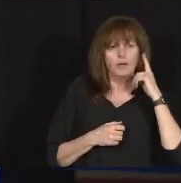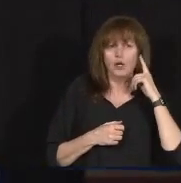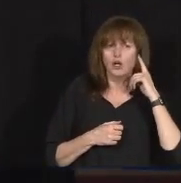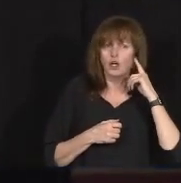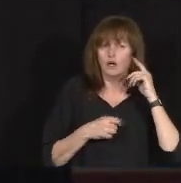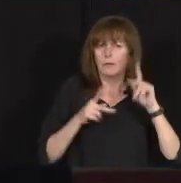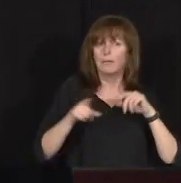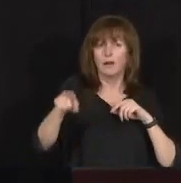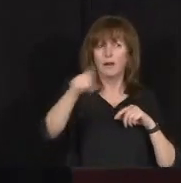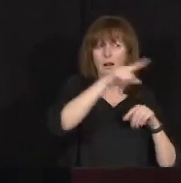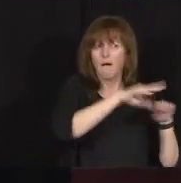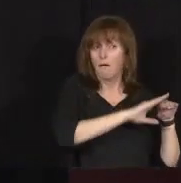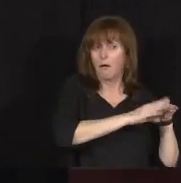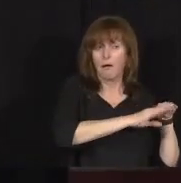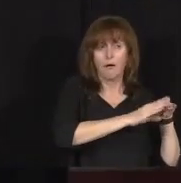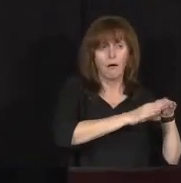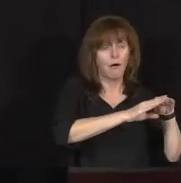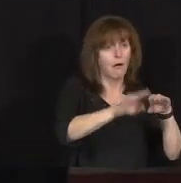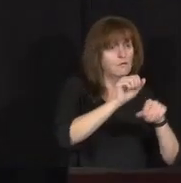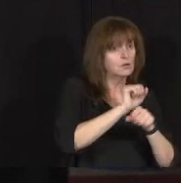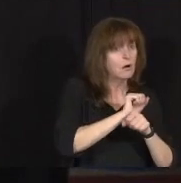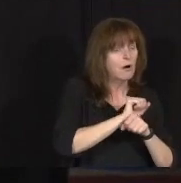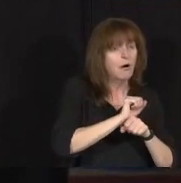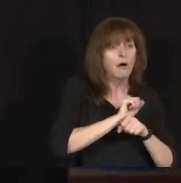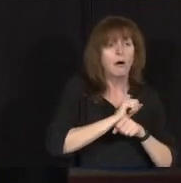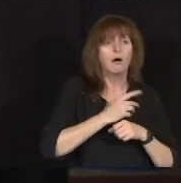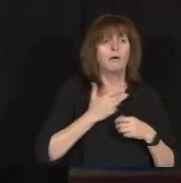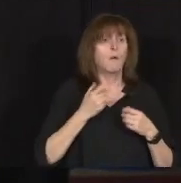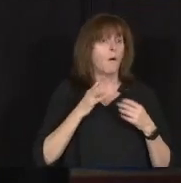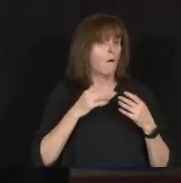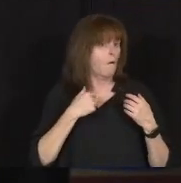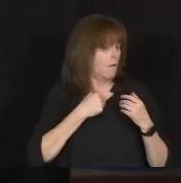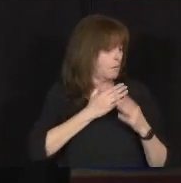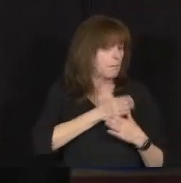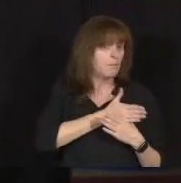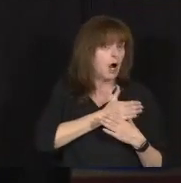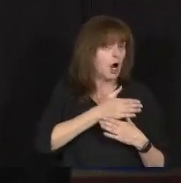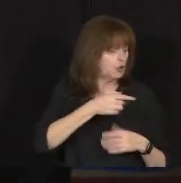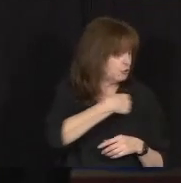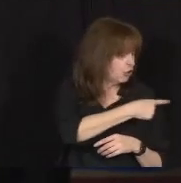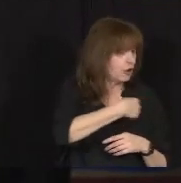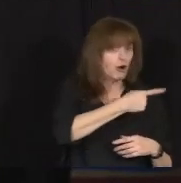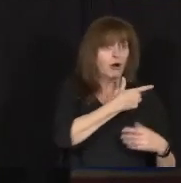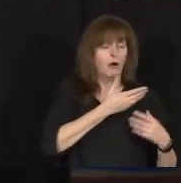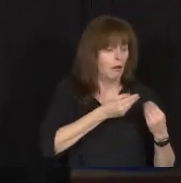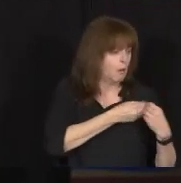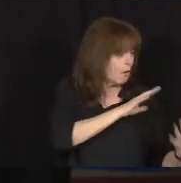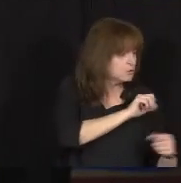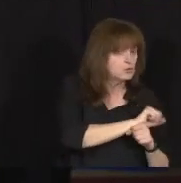t heir partner has lost his or her job, they low longer have health benefits. The federal C E R